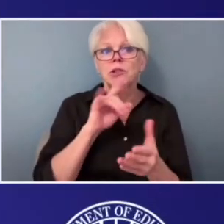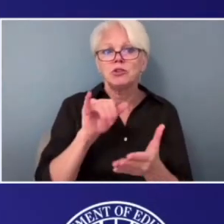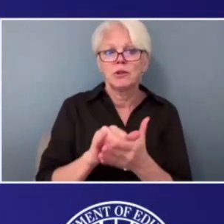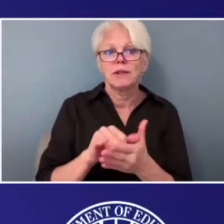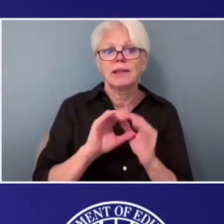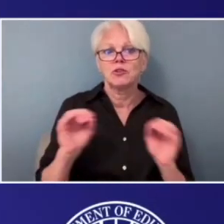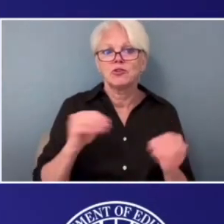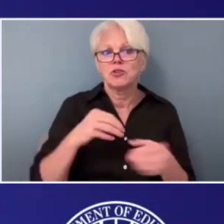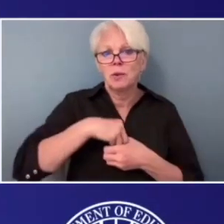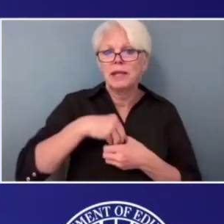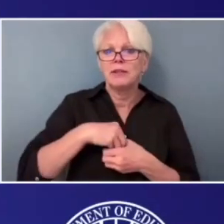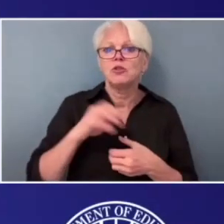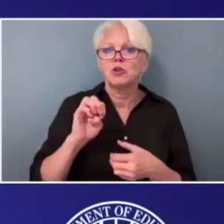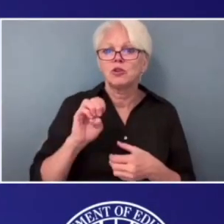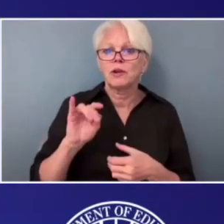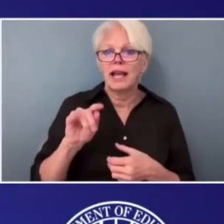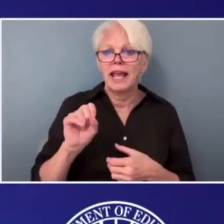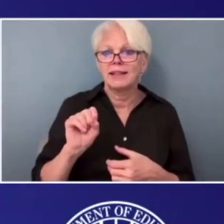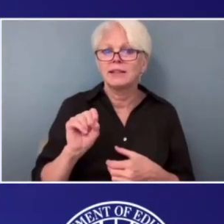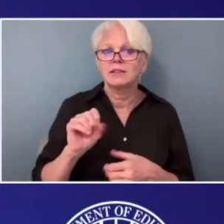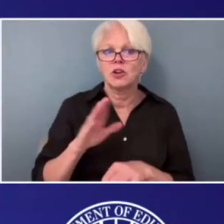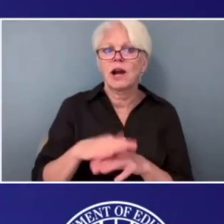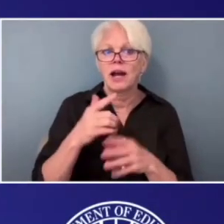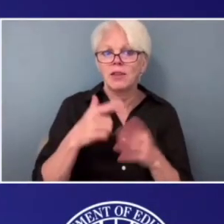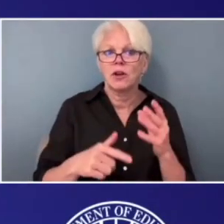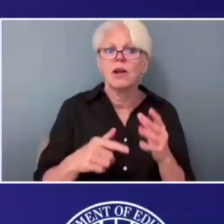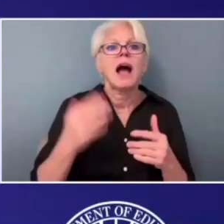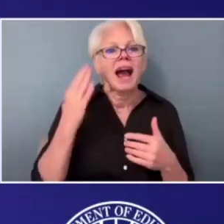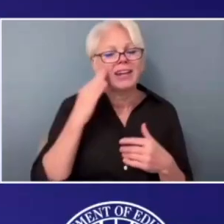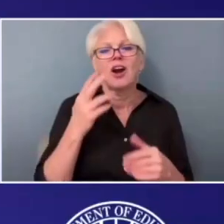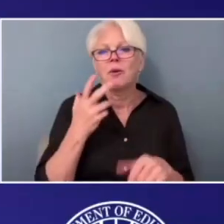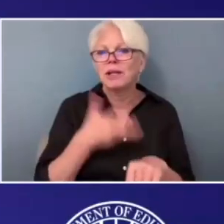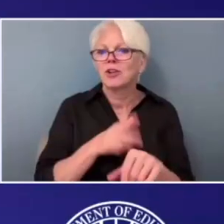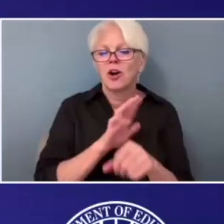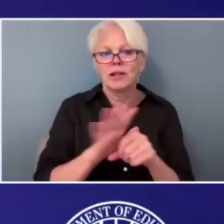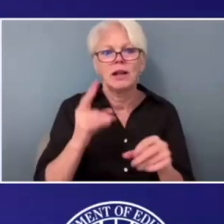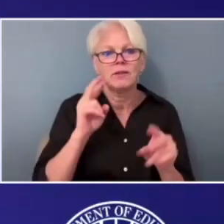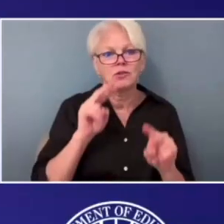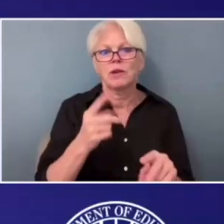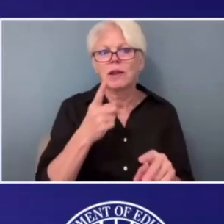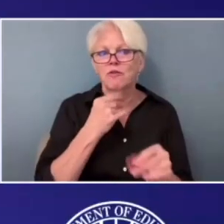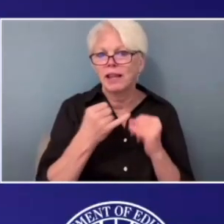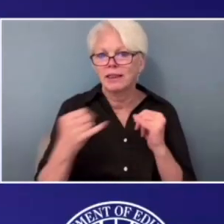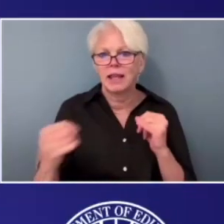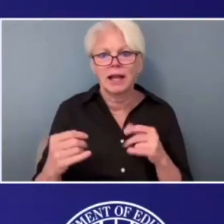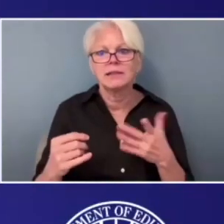edits are on those documents. It's hard enough to look at red lines. The last thing we need to do is look at red lines that have been crossed out a couple